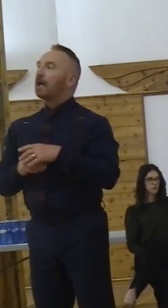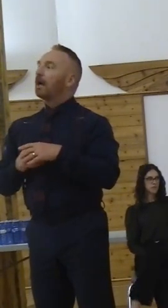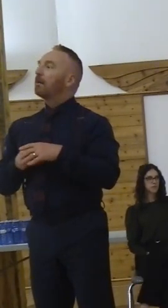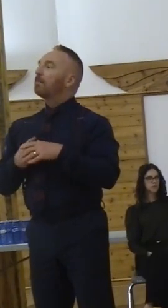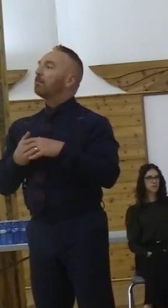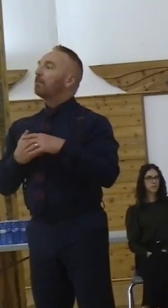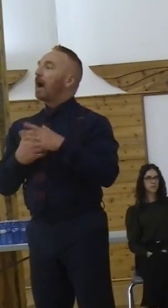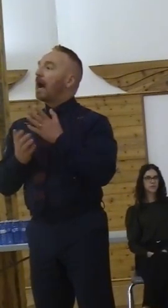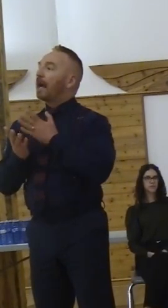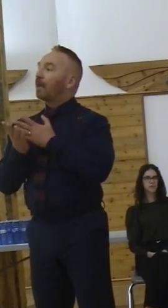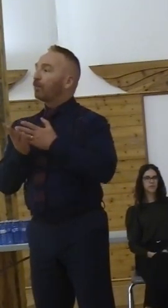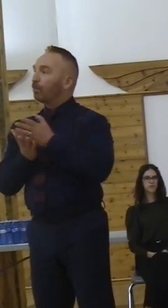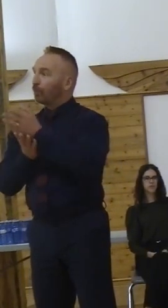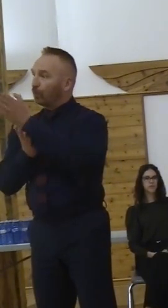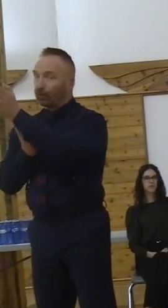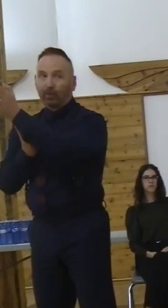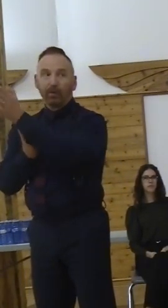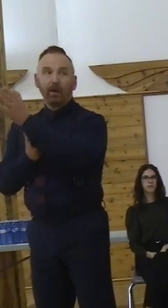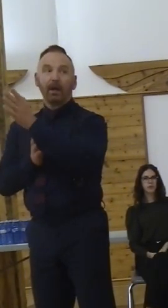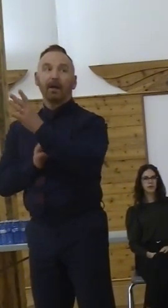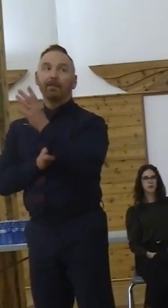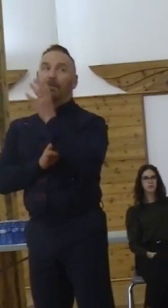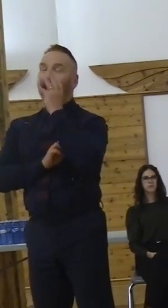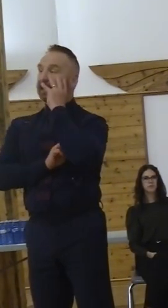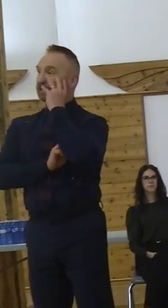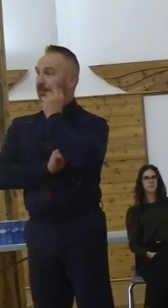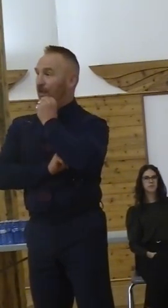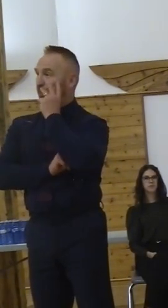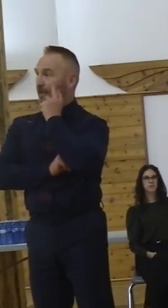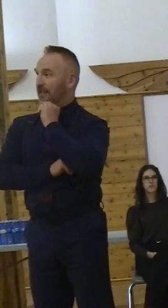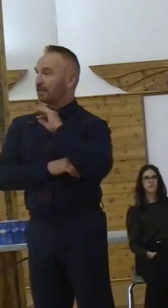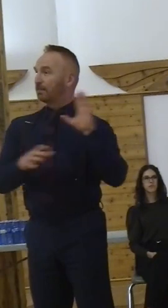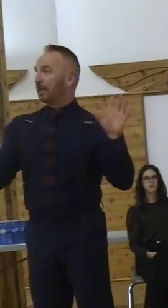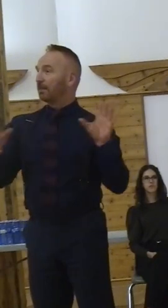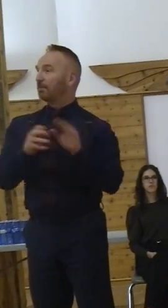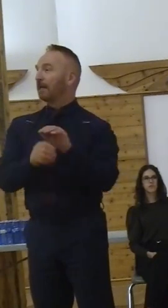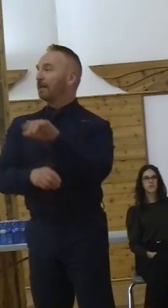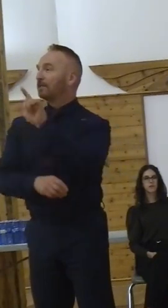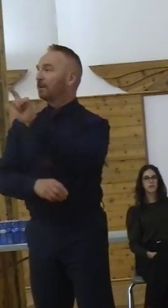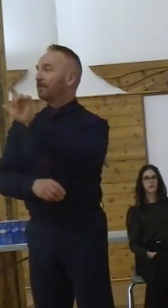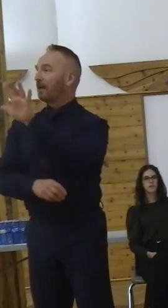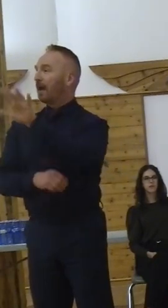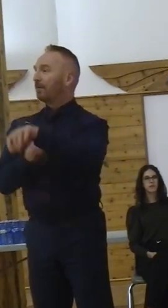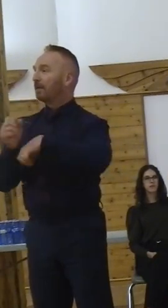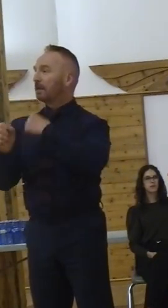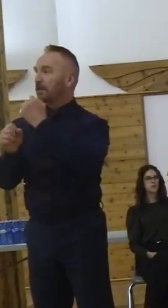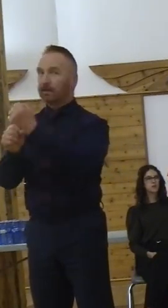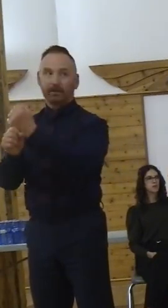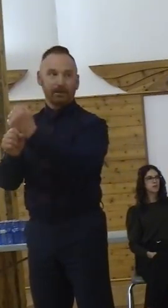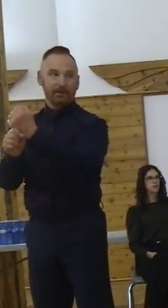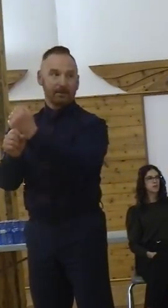It's been 25 years now I've been dancing jingle, and I've danced everywhere, across.